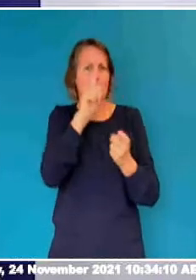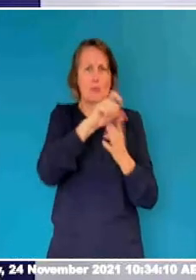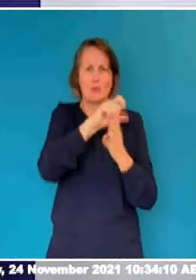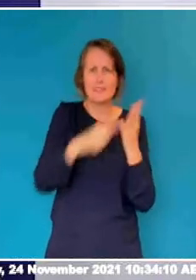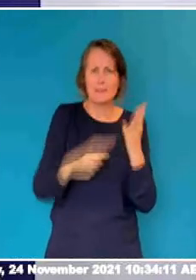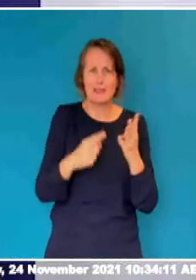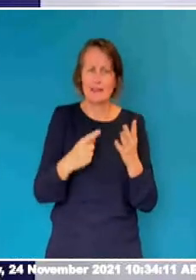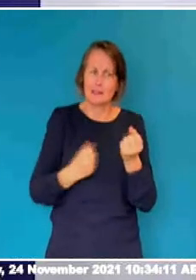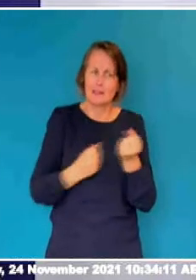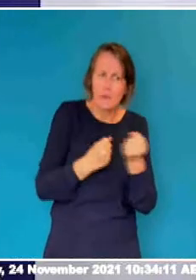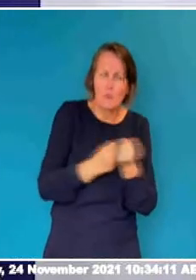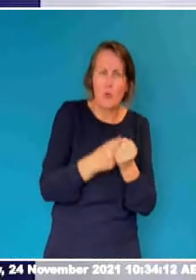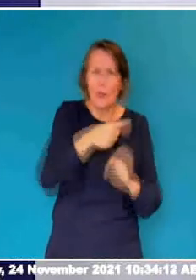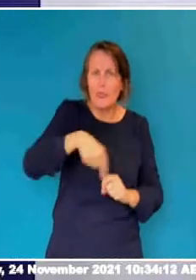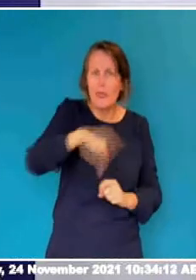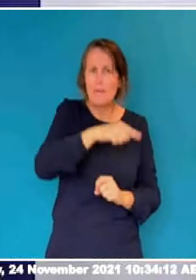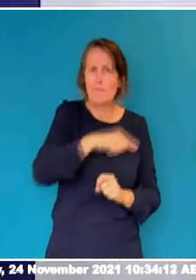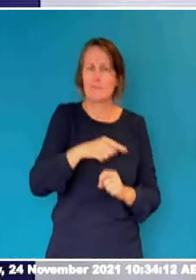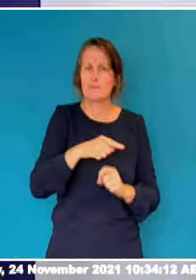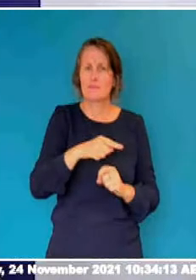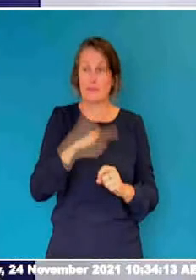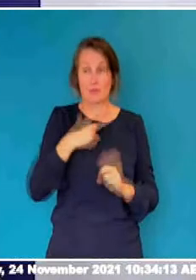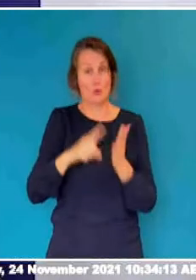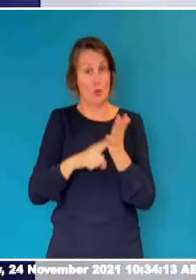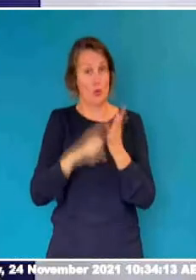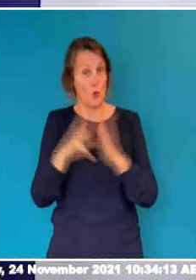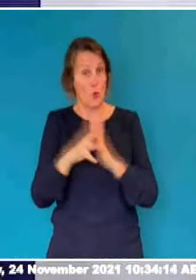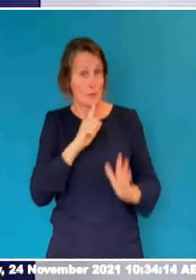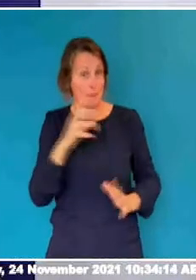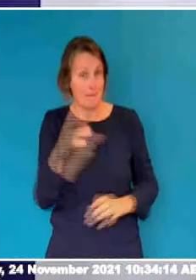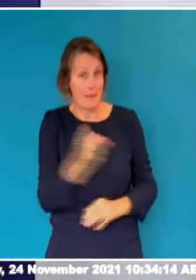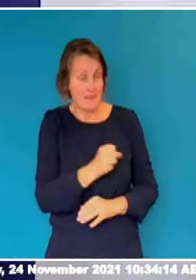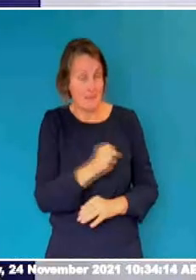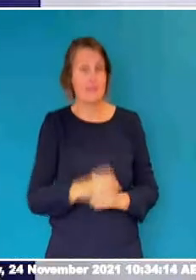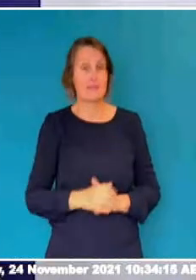support that is required under the law, and any other measures that are taken.